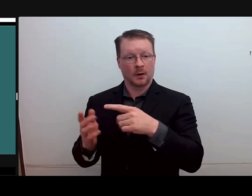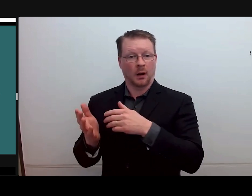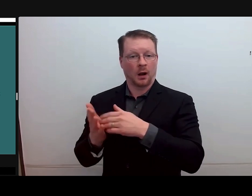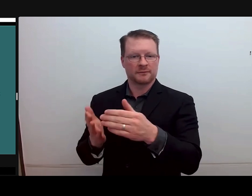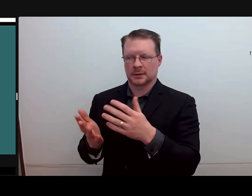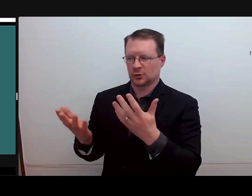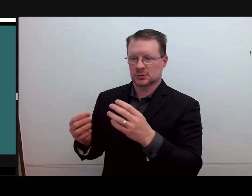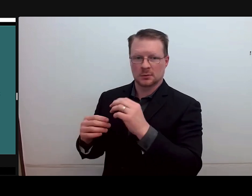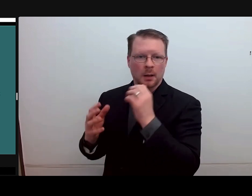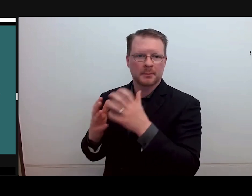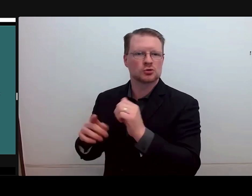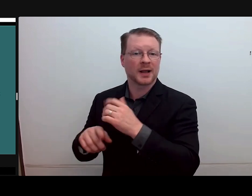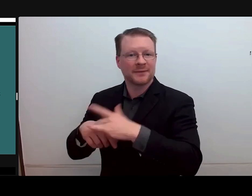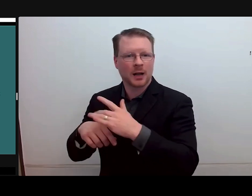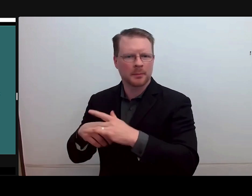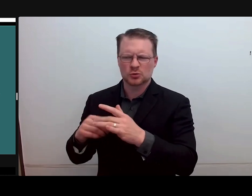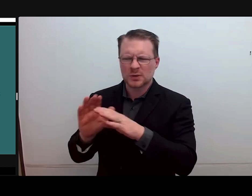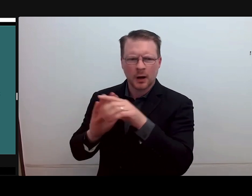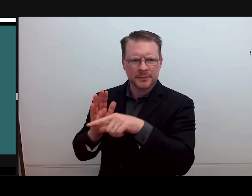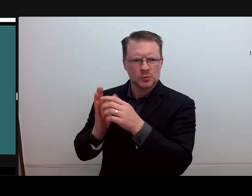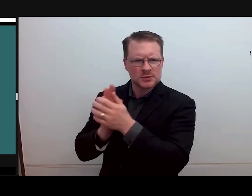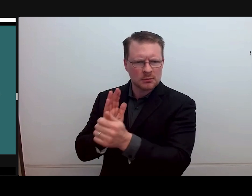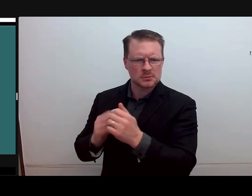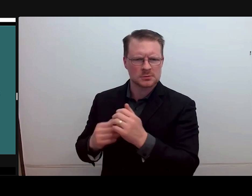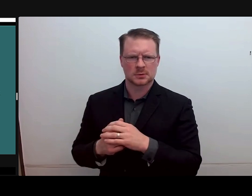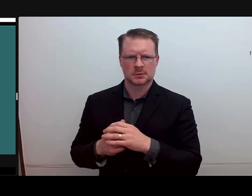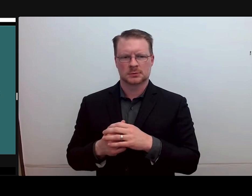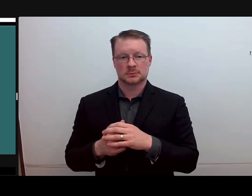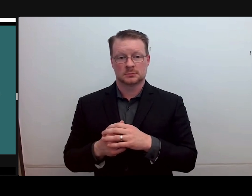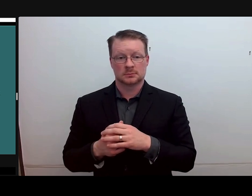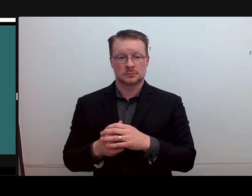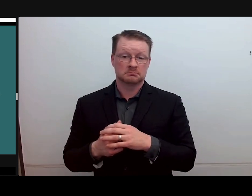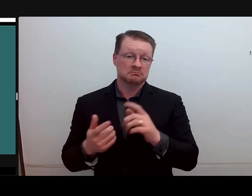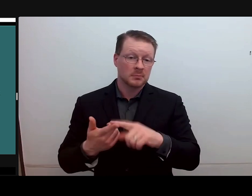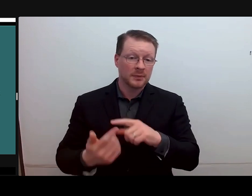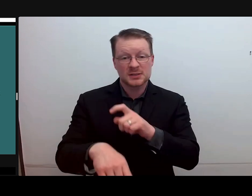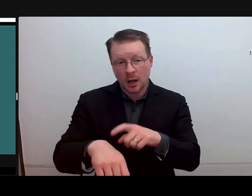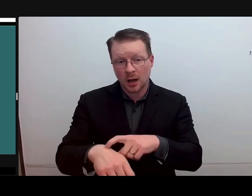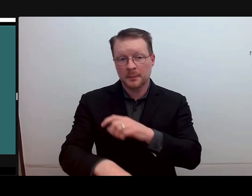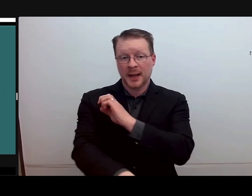They have no experience, no formal education on how to do that. They've had to learn the hard way